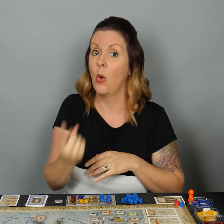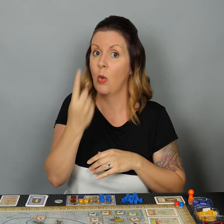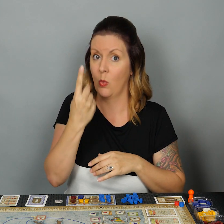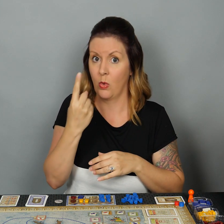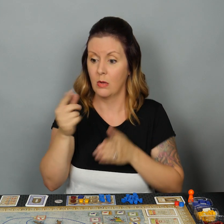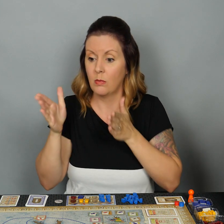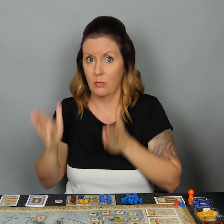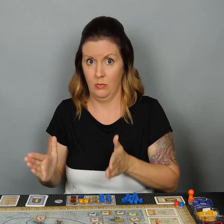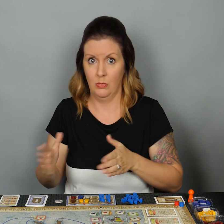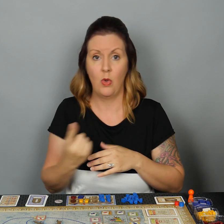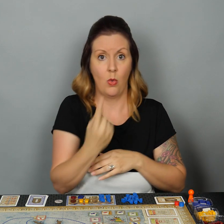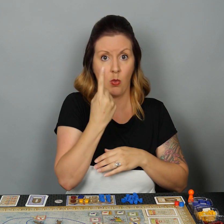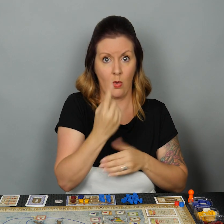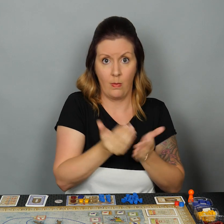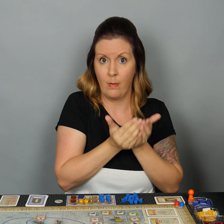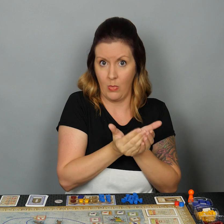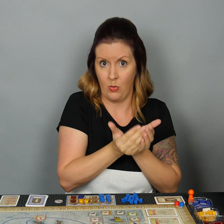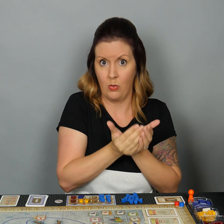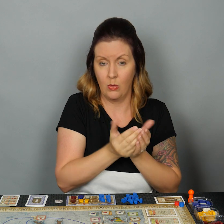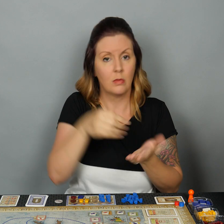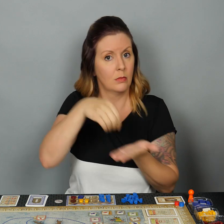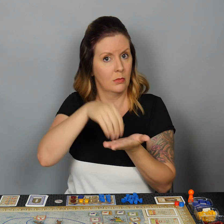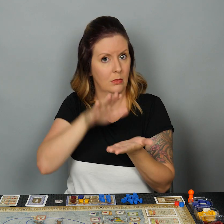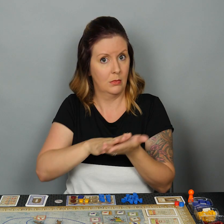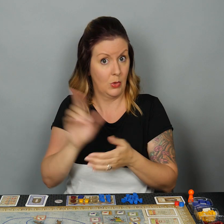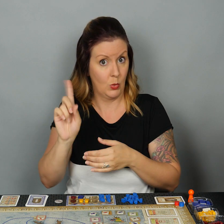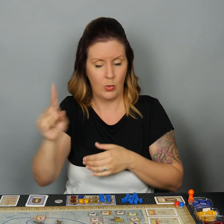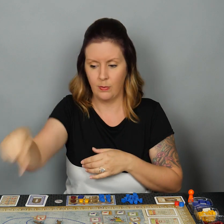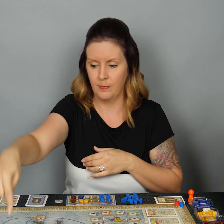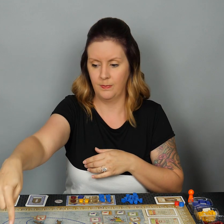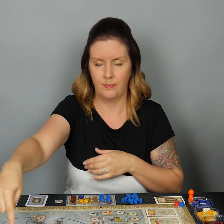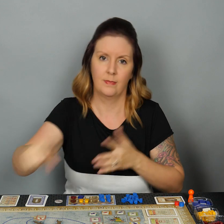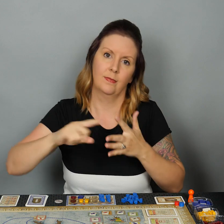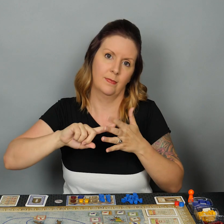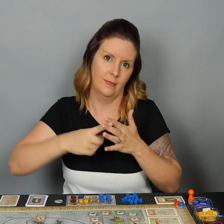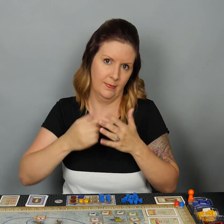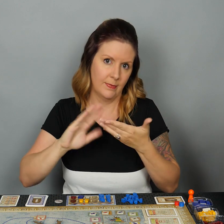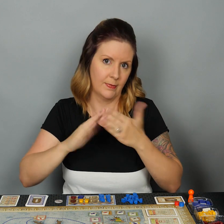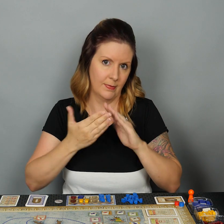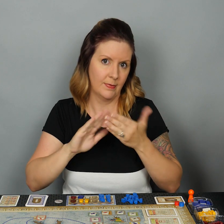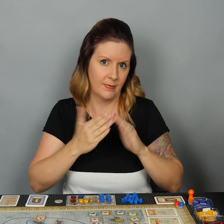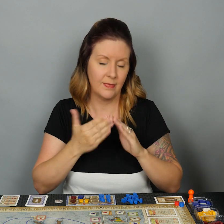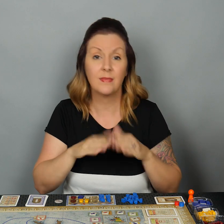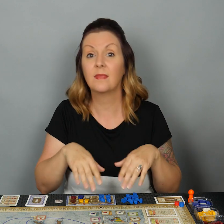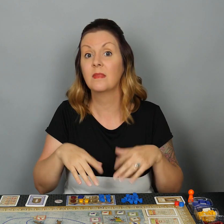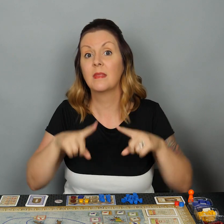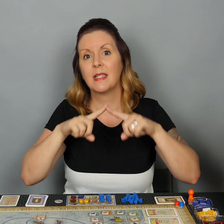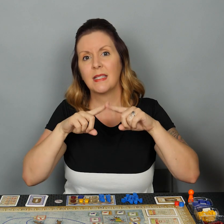Each player puts one person and one boat in the starting city, which is unique to the